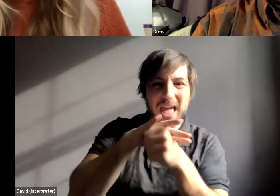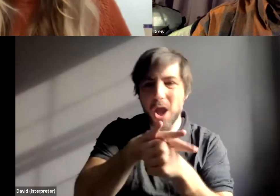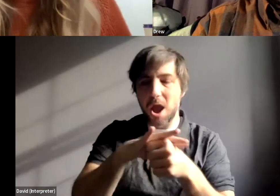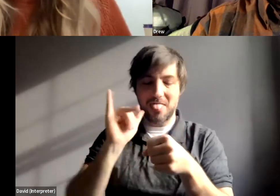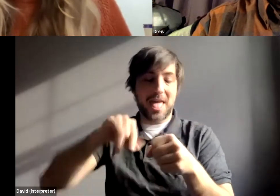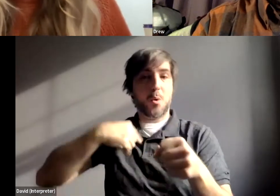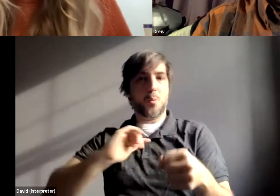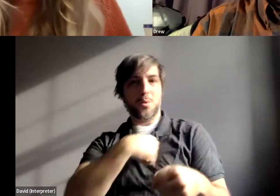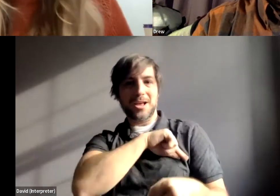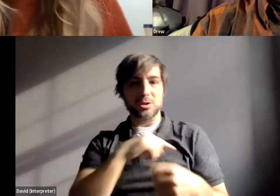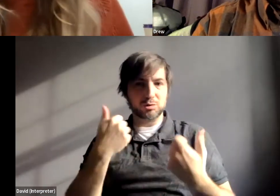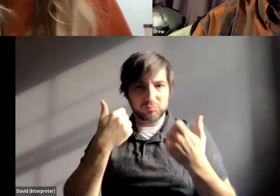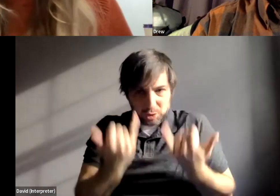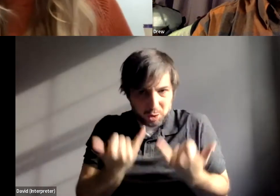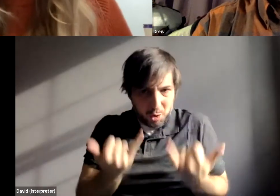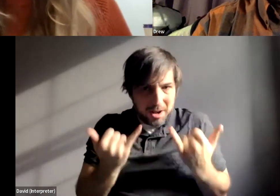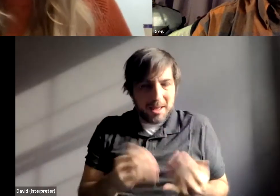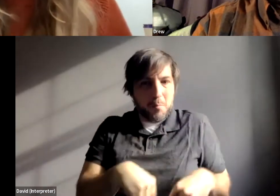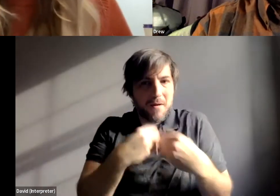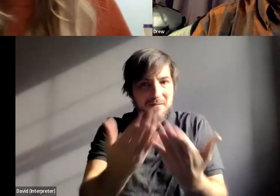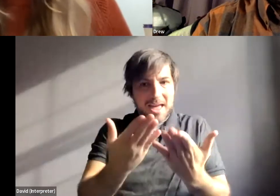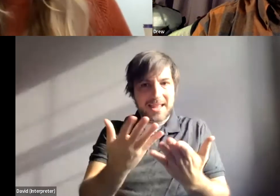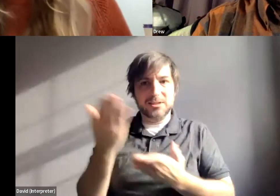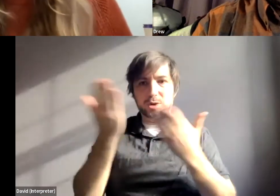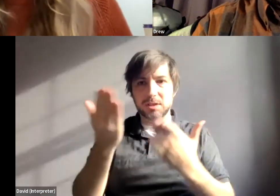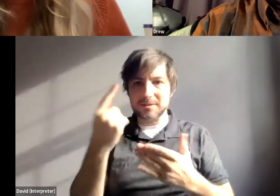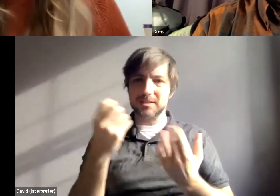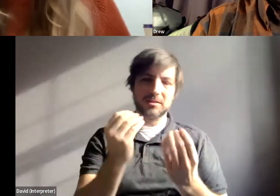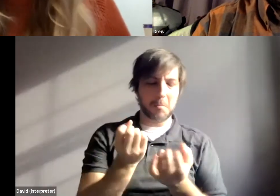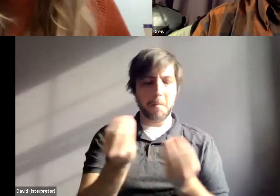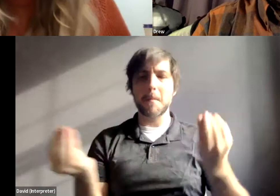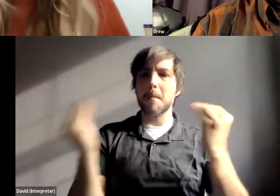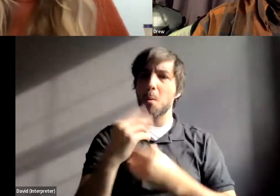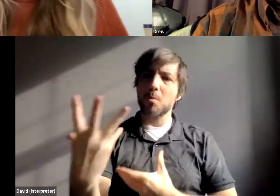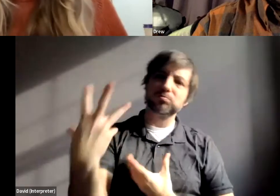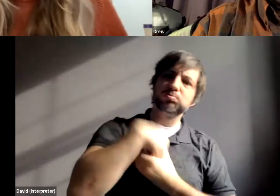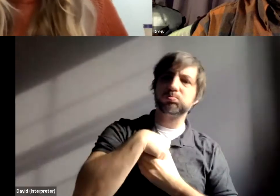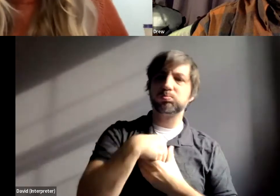currently offering services that make us more inclusive , but to close out, I would